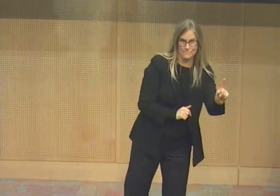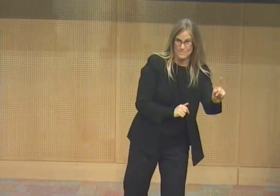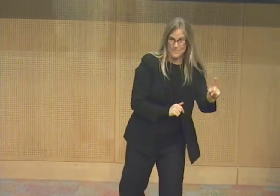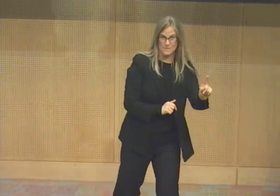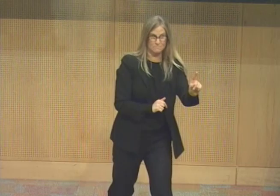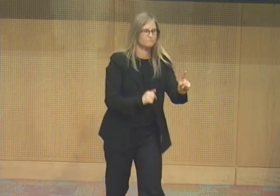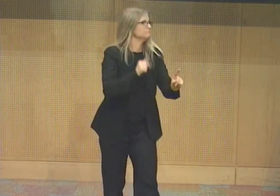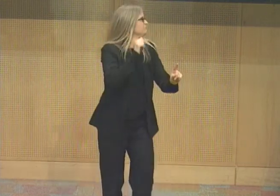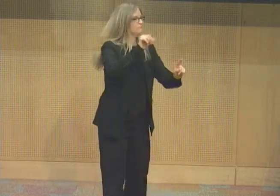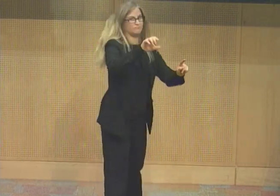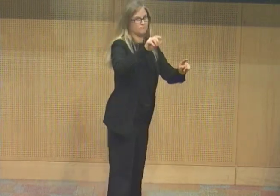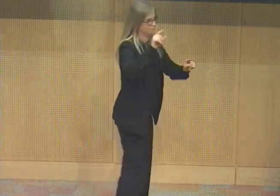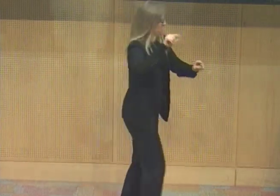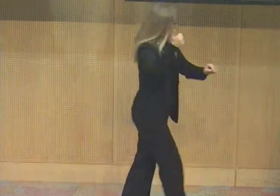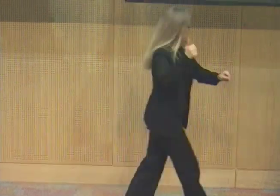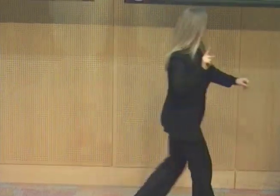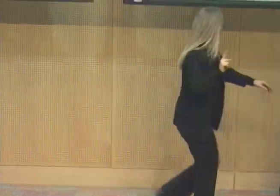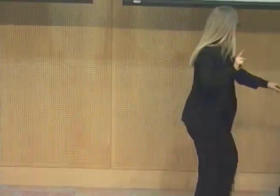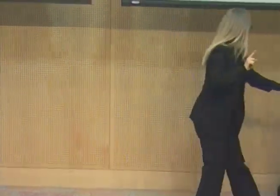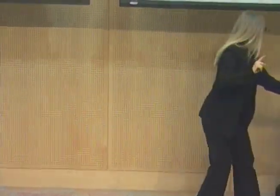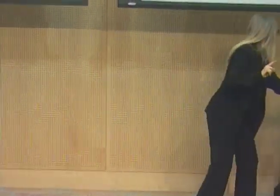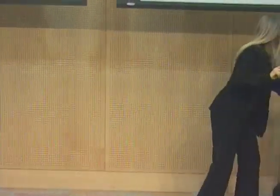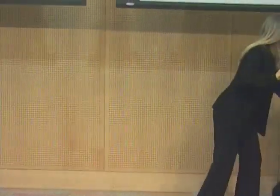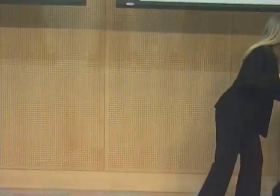of the person's inability to hear.